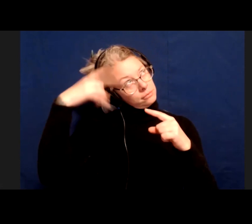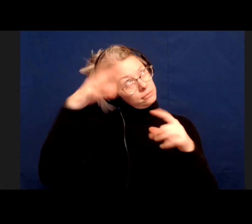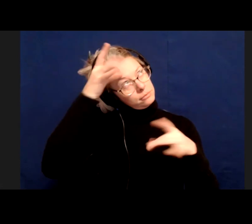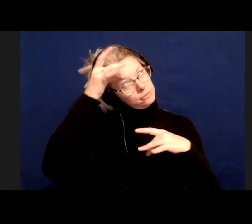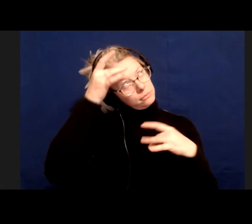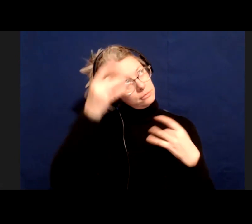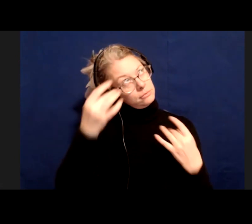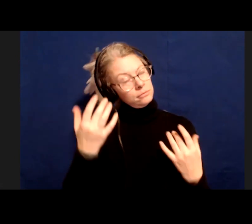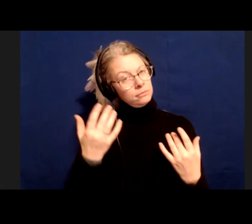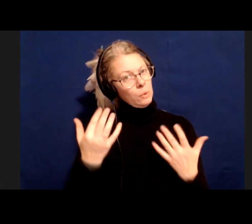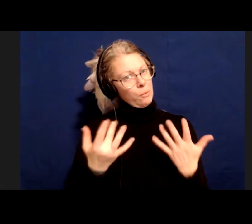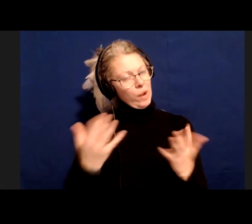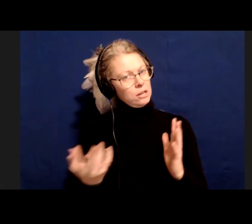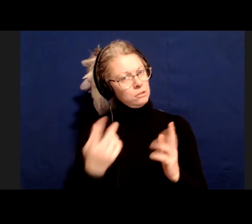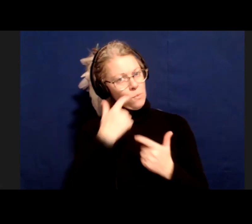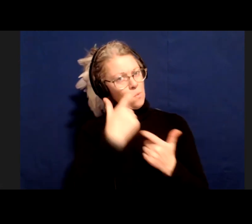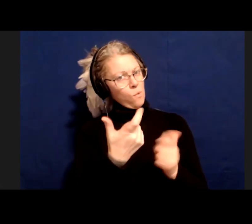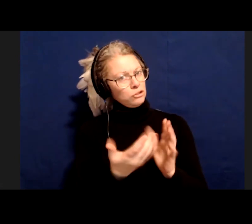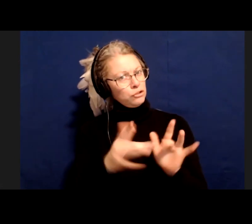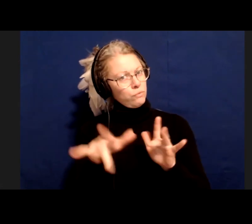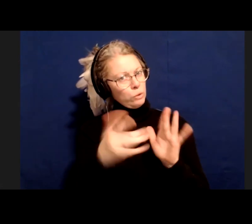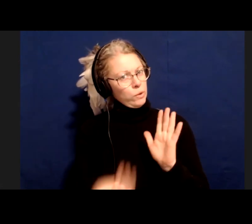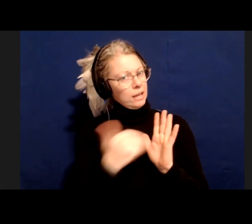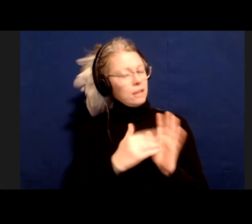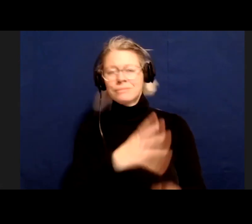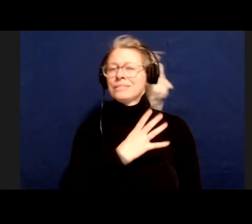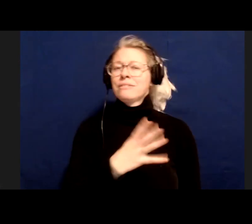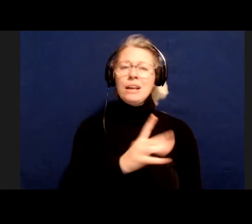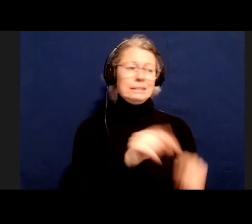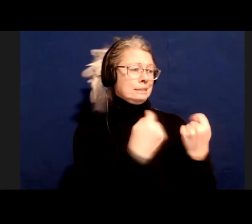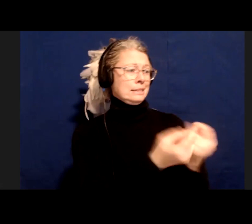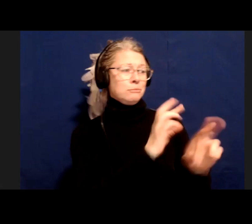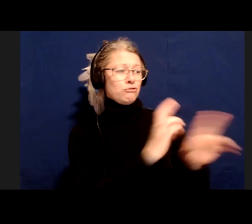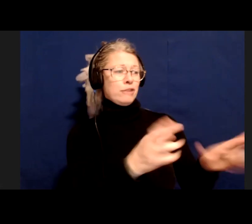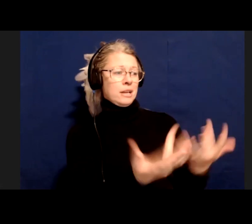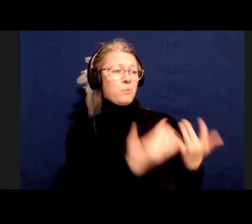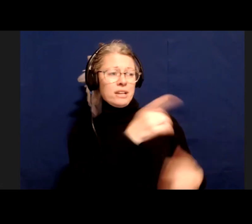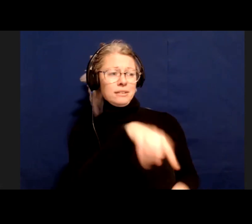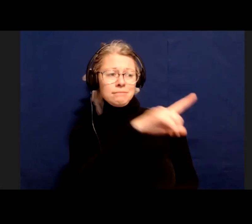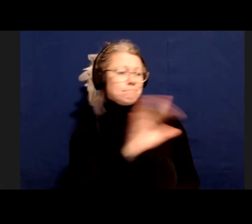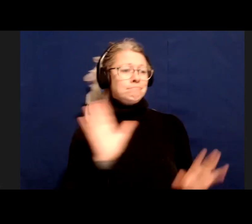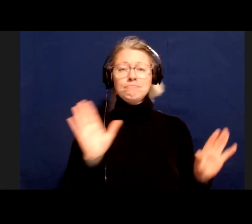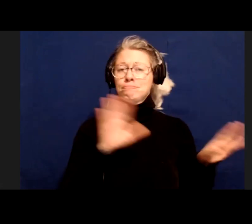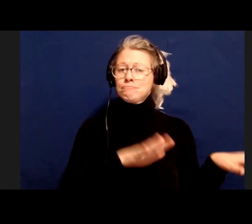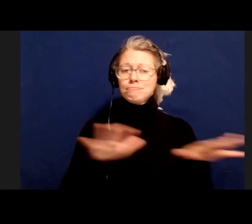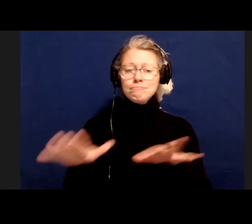the recording comes back. The teams will be here waiting and happy to speak with you at